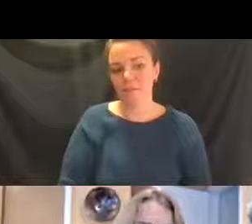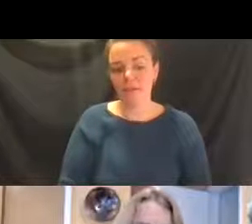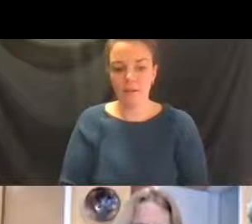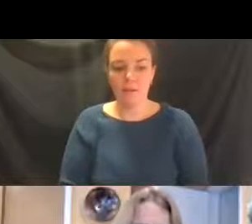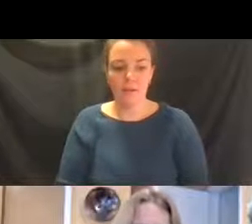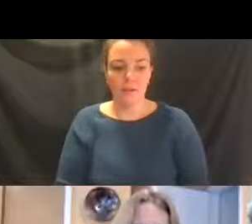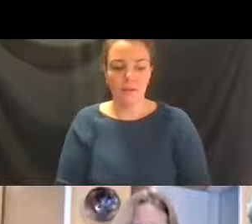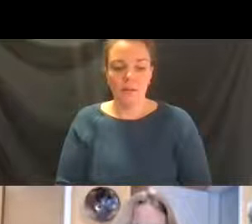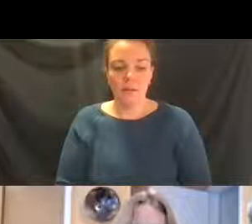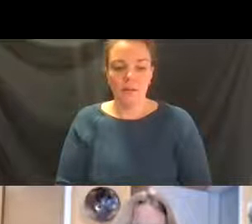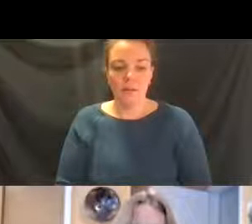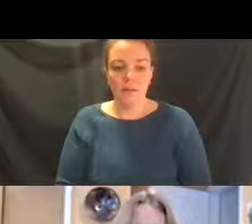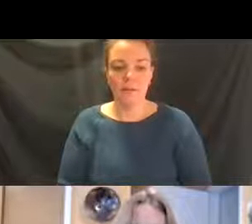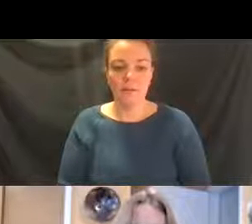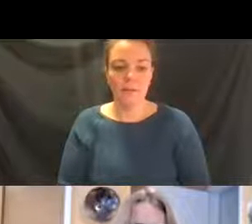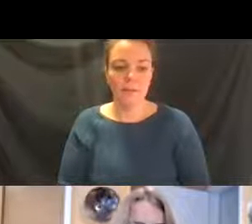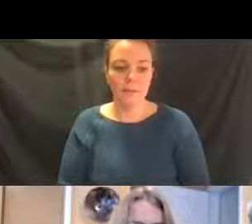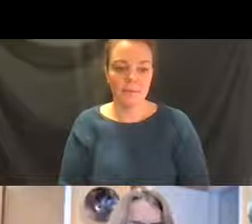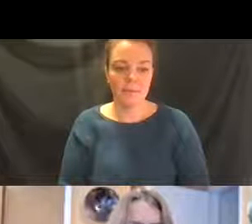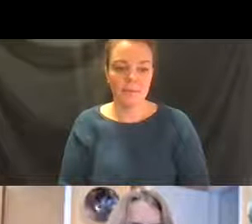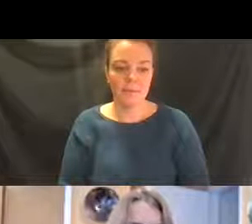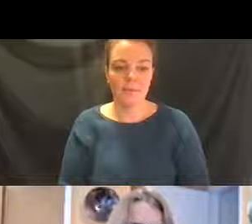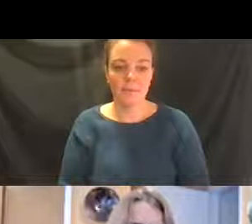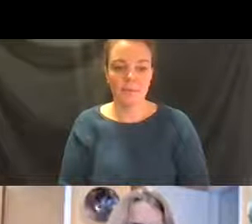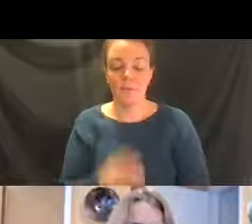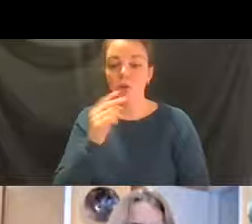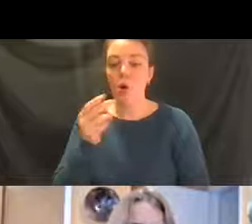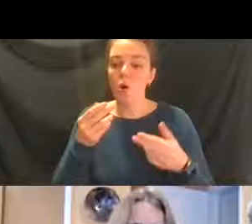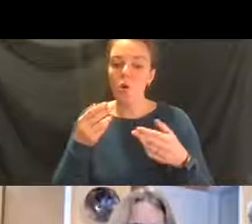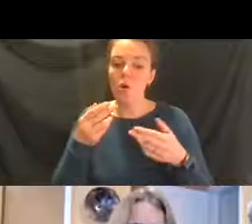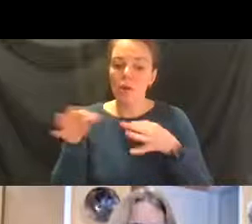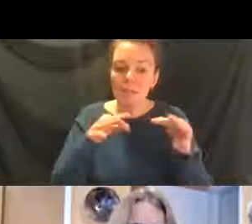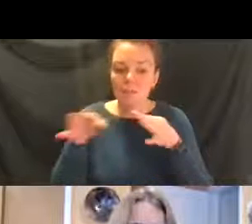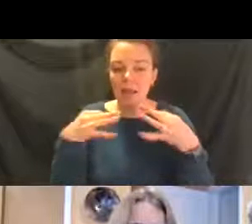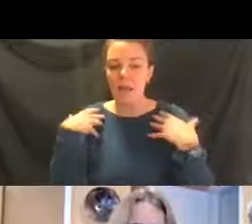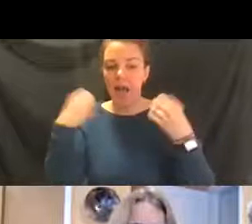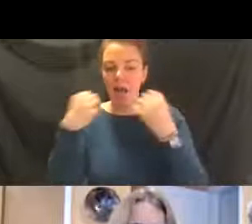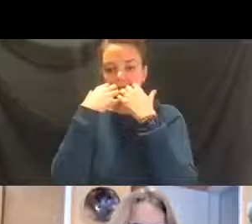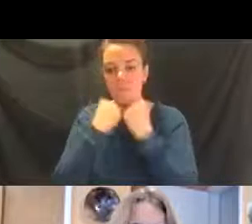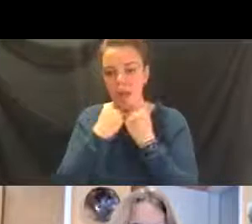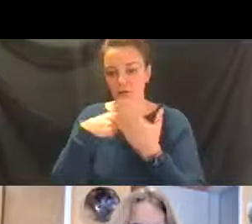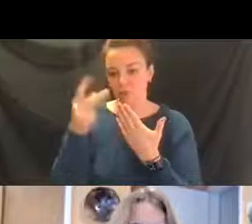So I wanted to quickly talk about the Health Matters program, its components, and reach.